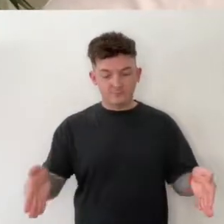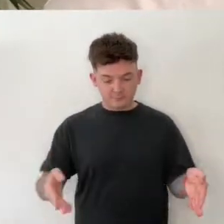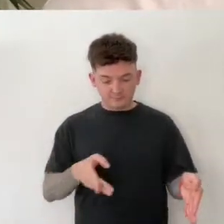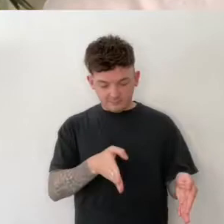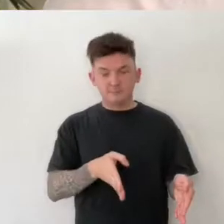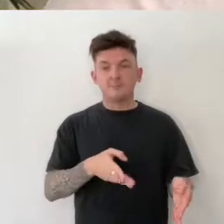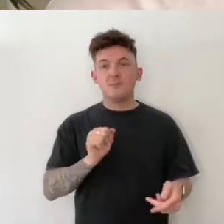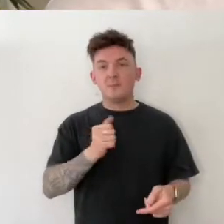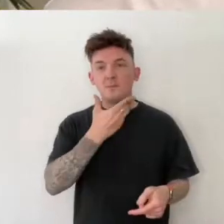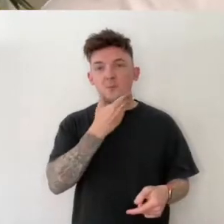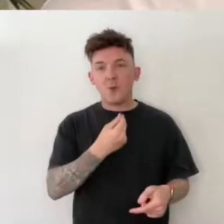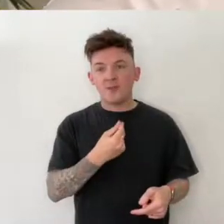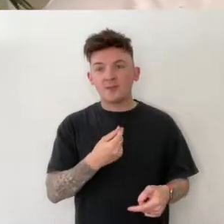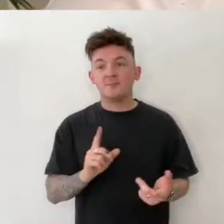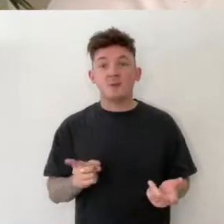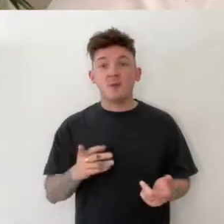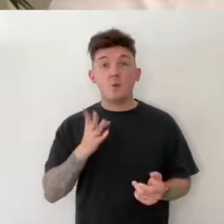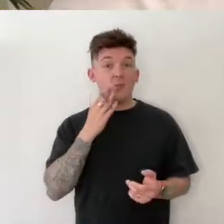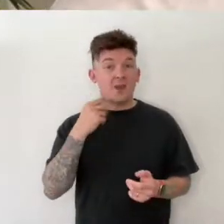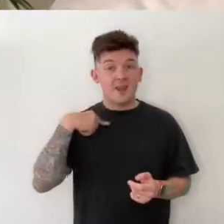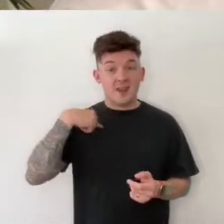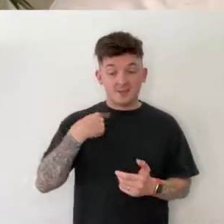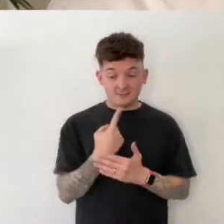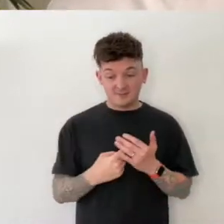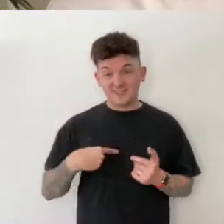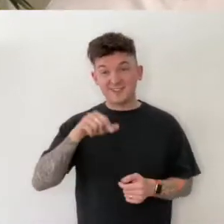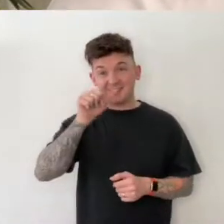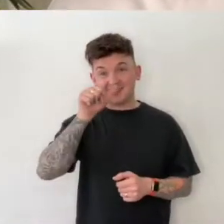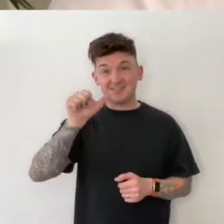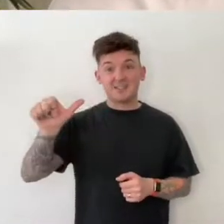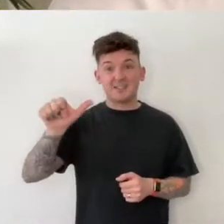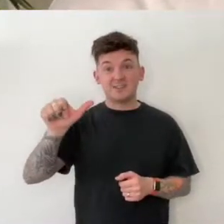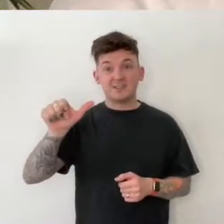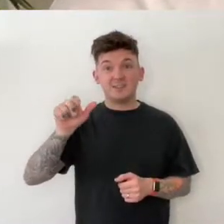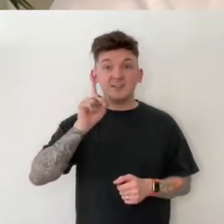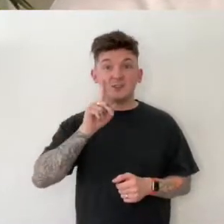actual fact i knew when i was six years old. i've had what we call a gender recognition